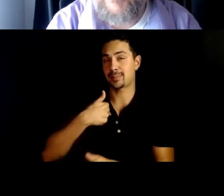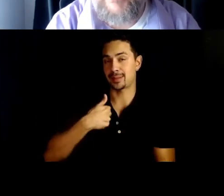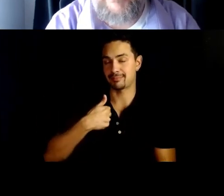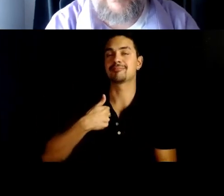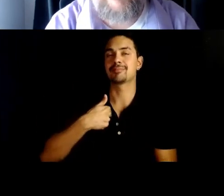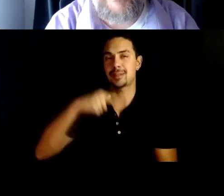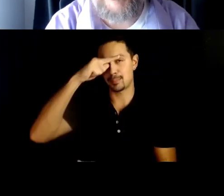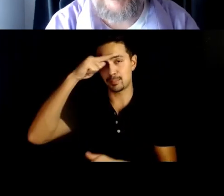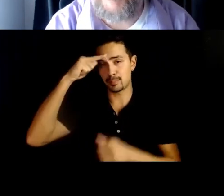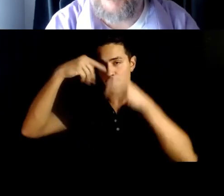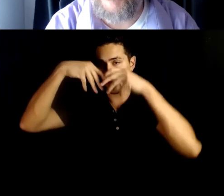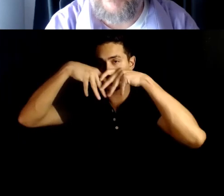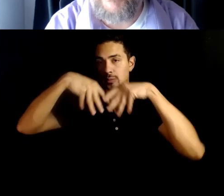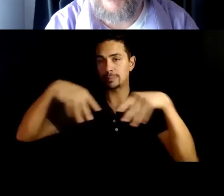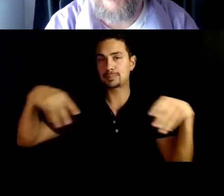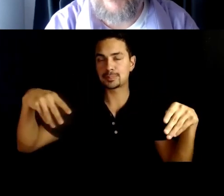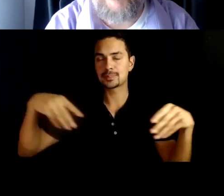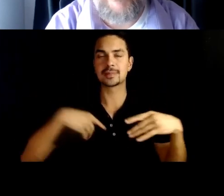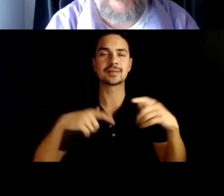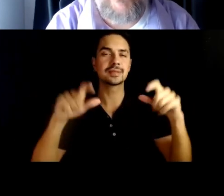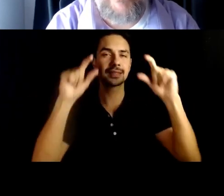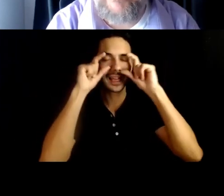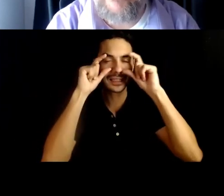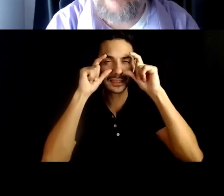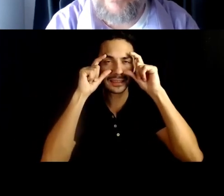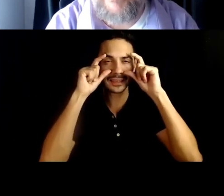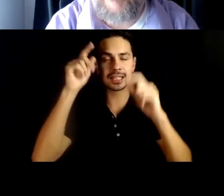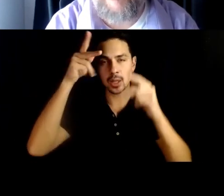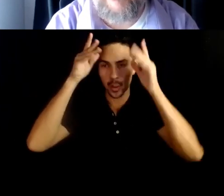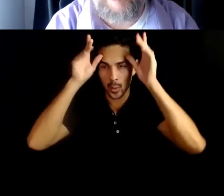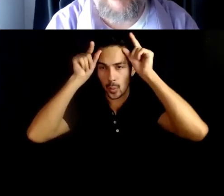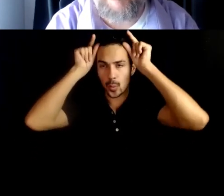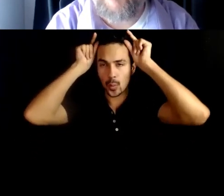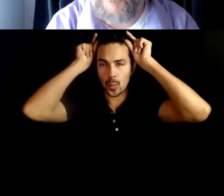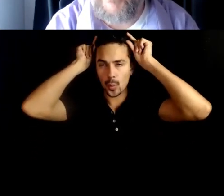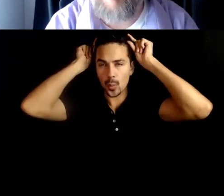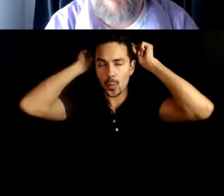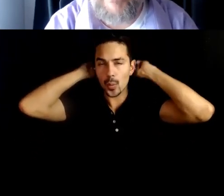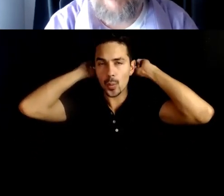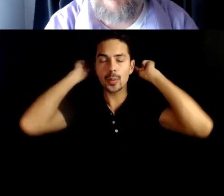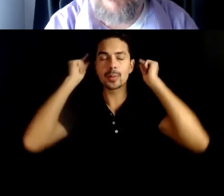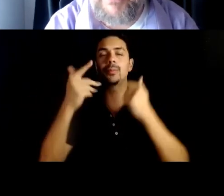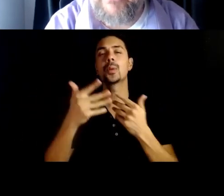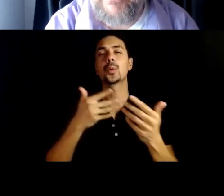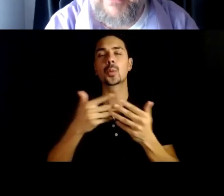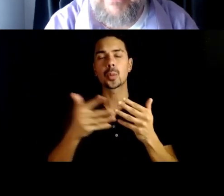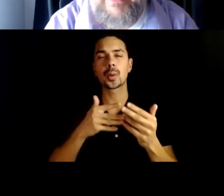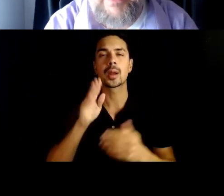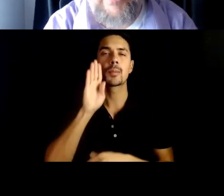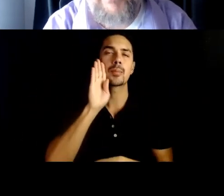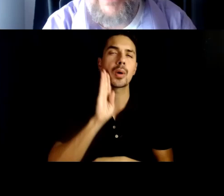and I have glasses, relatively short hair, and gray, brown beard and hair.